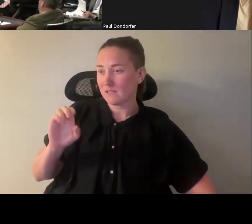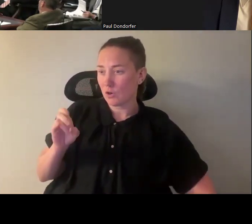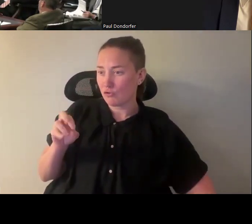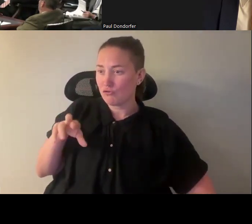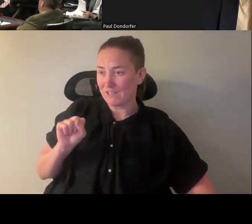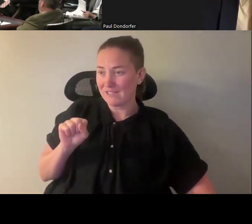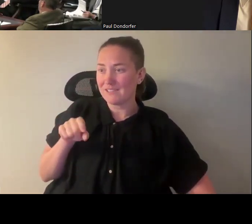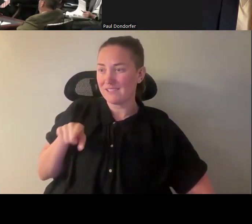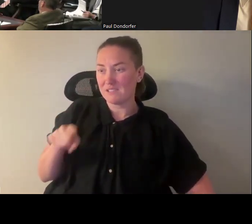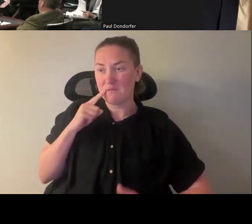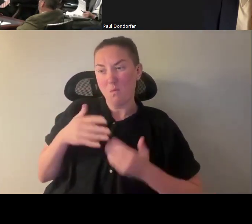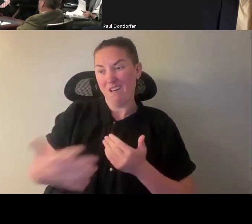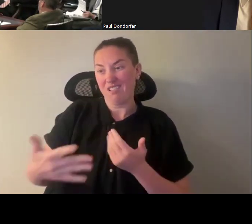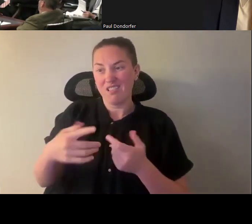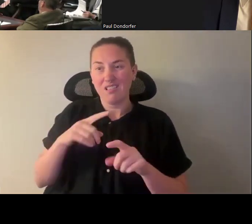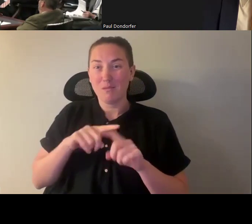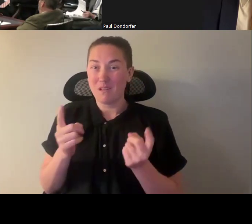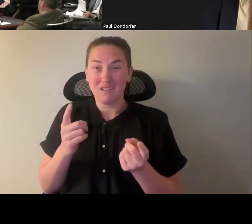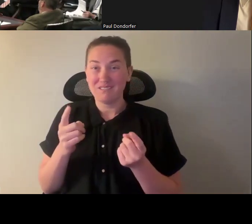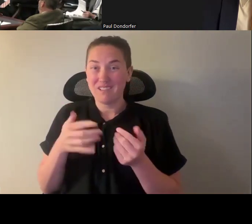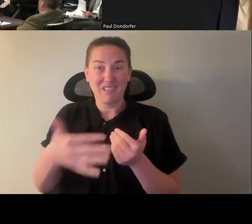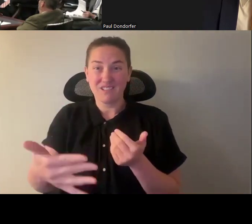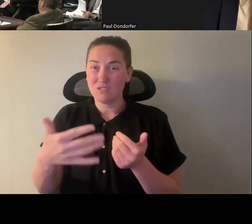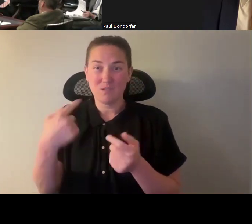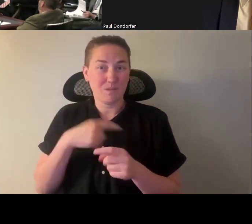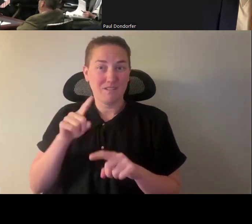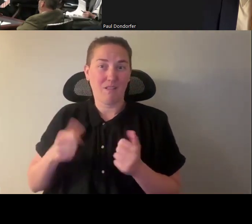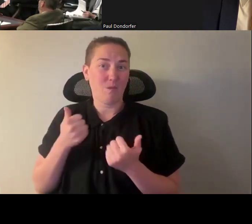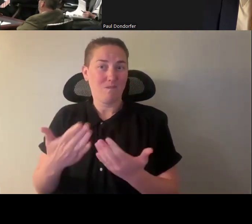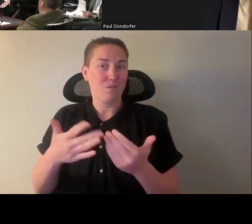calls for a while but eventually we would not no longer be able to offer it from that fund account